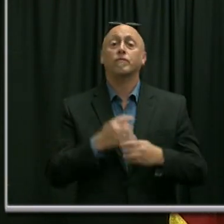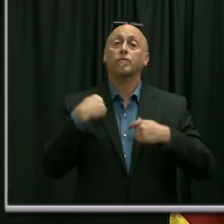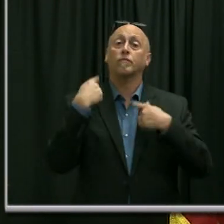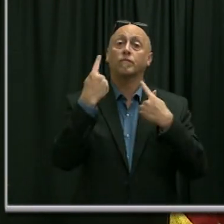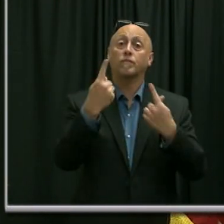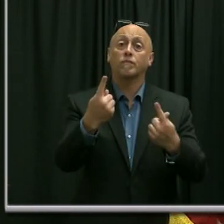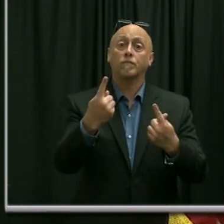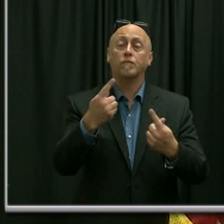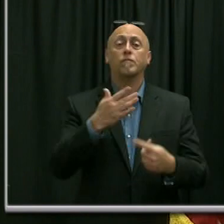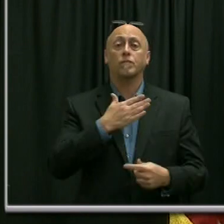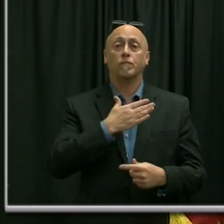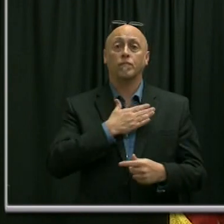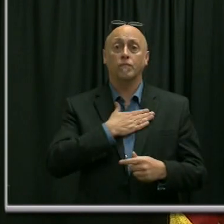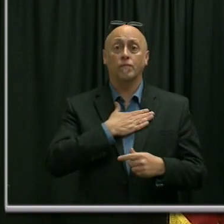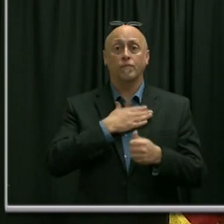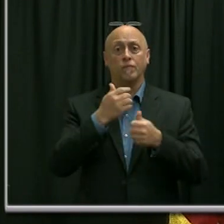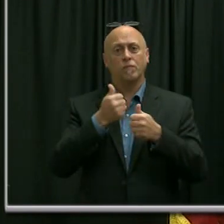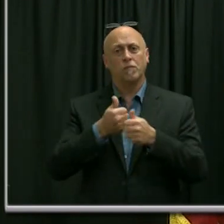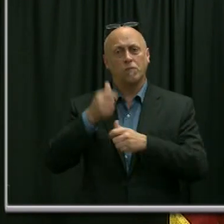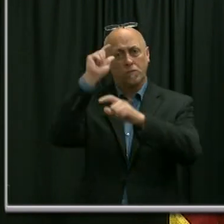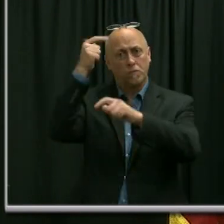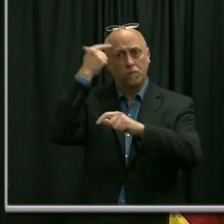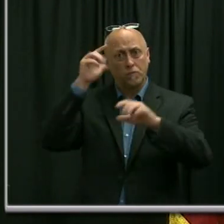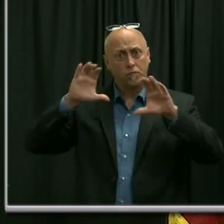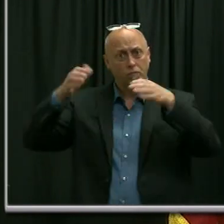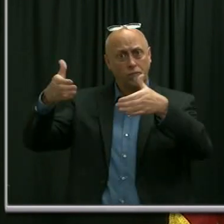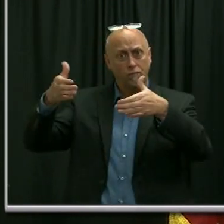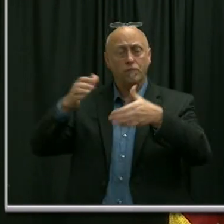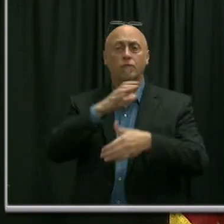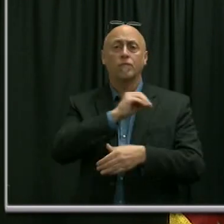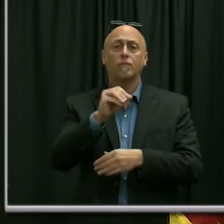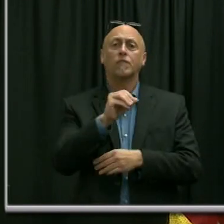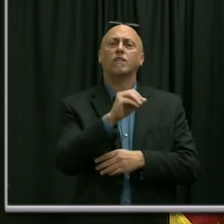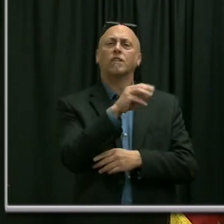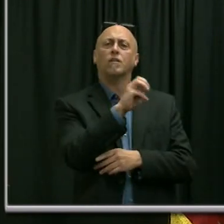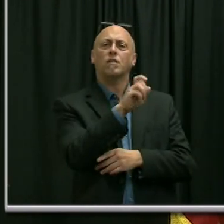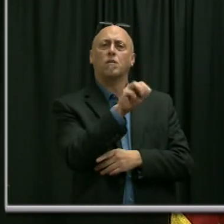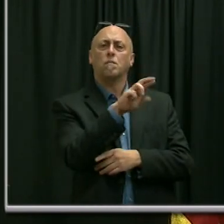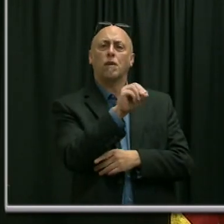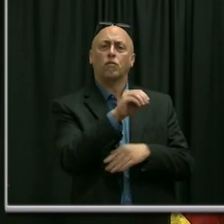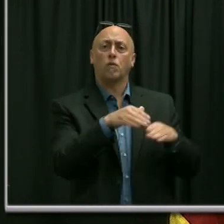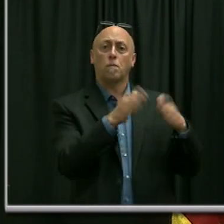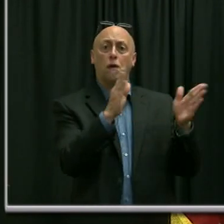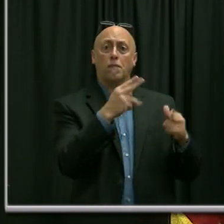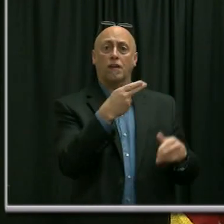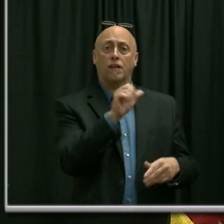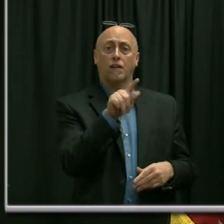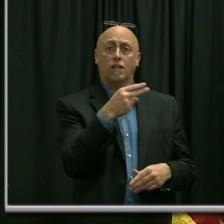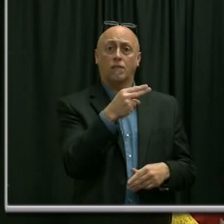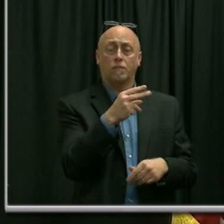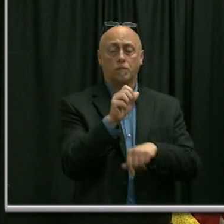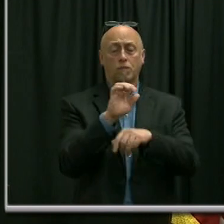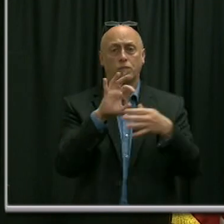MORNING. FOR SOME TIME MY ADMINISTRATION INCLUDING